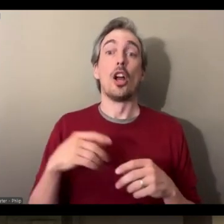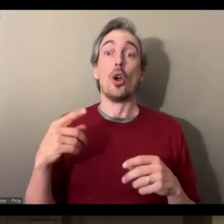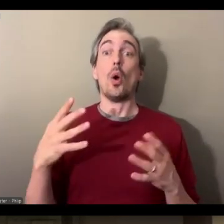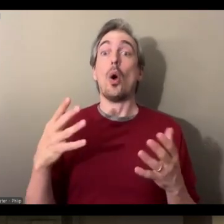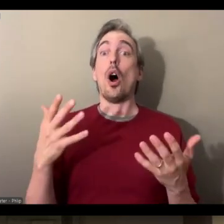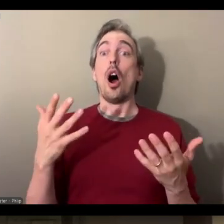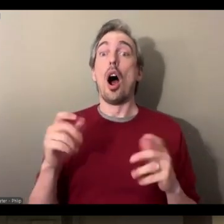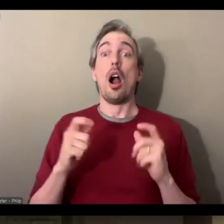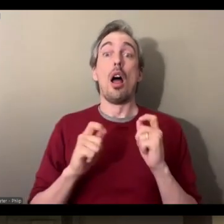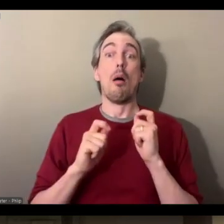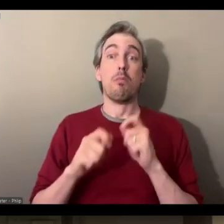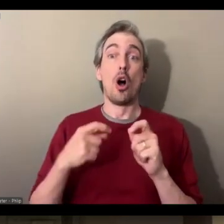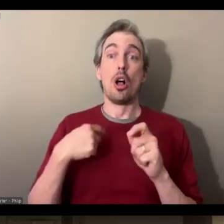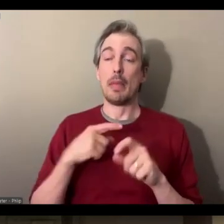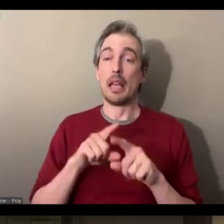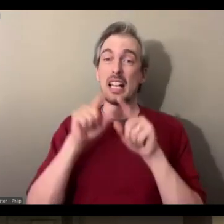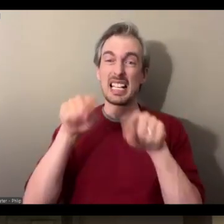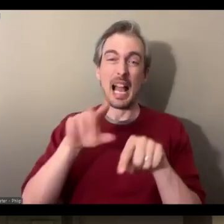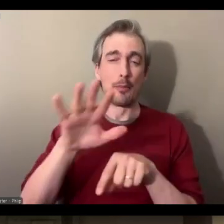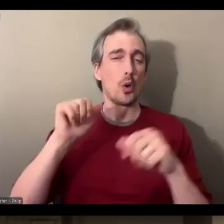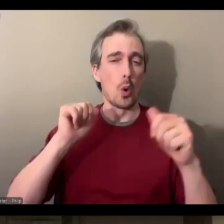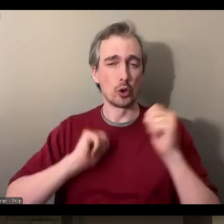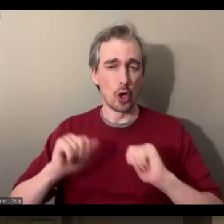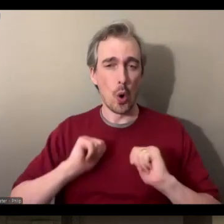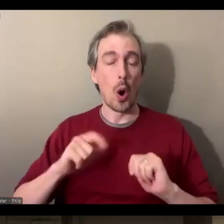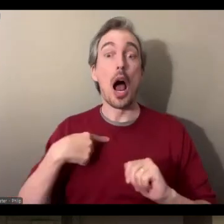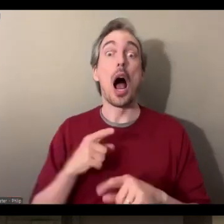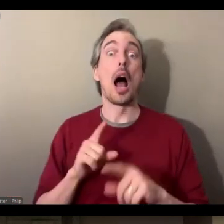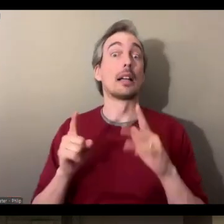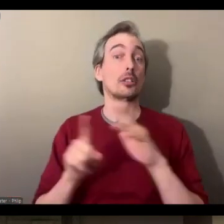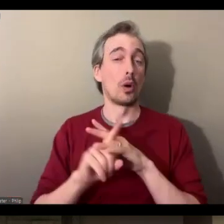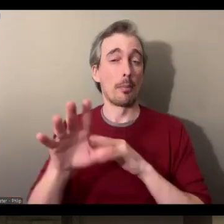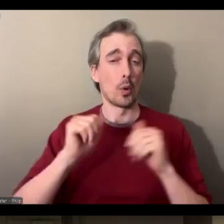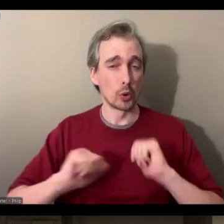the experience of showing up at your venue. We're bringing the anxiety of not knowing where we're